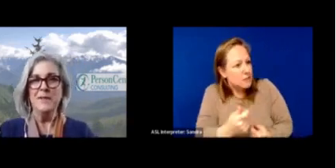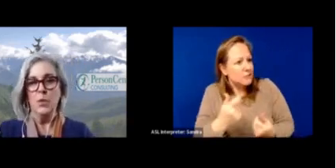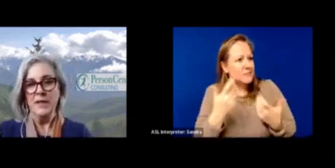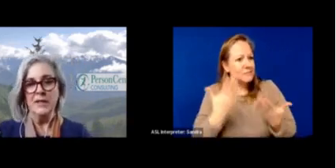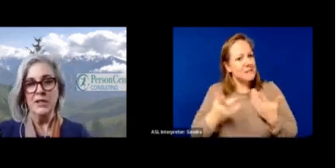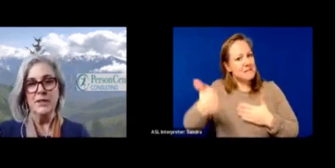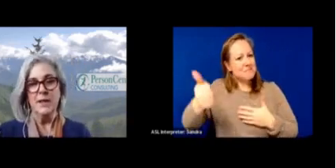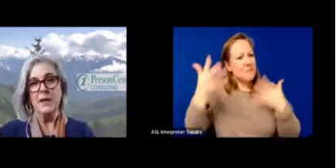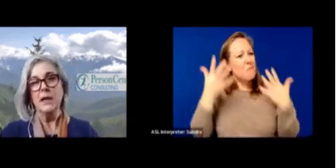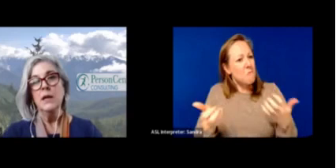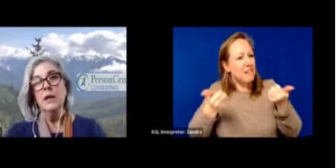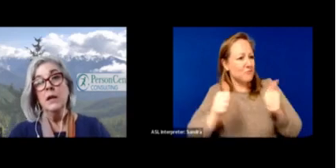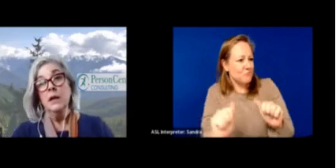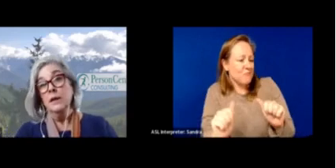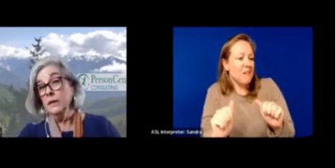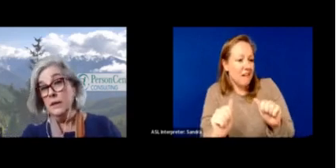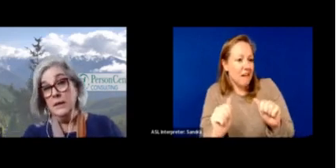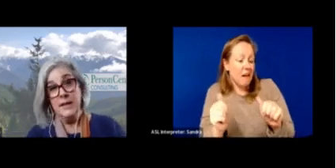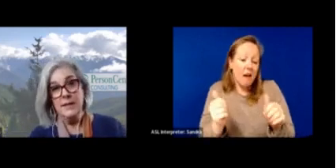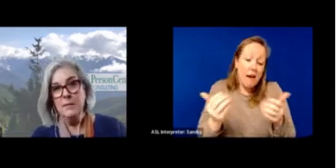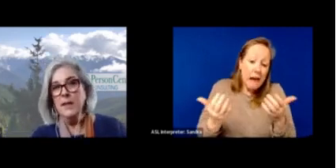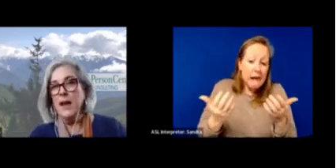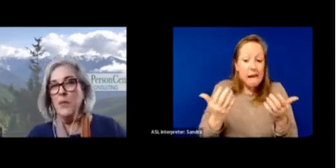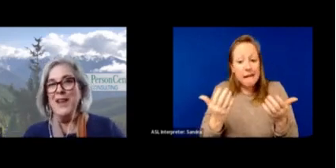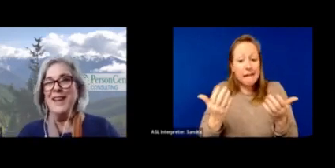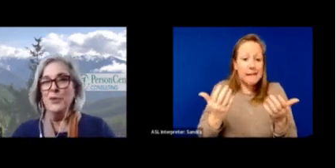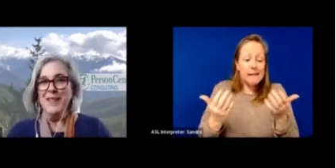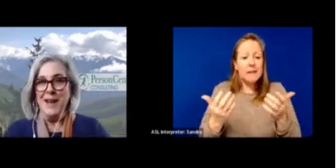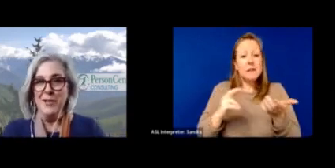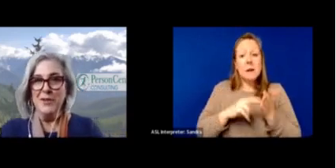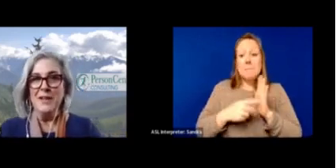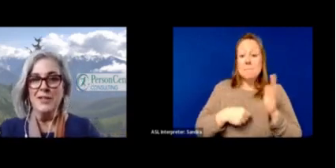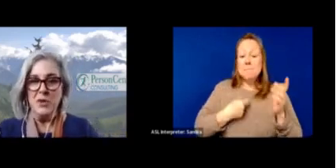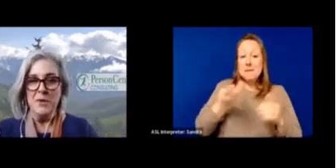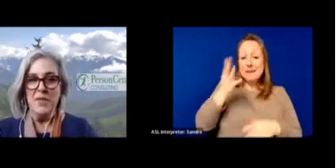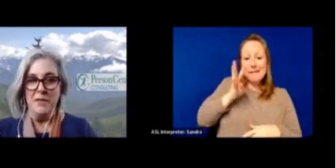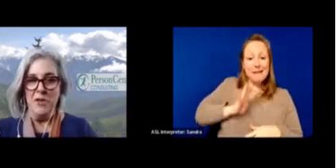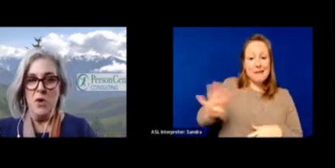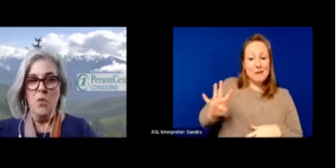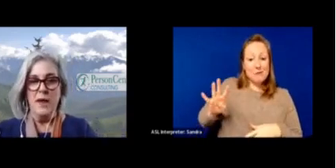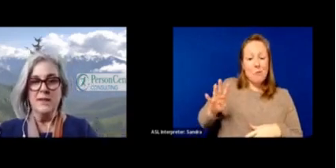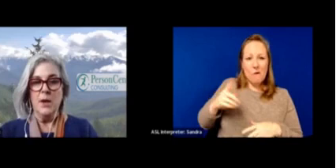really is expressing an interest in doing something that we know, could cause significant harm, we